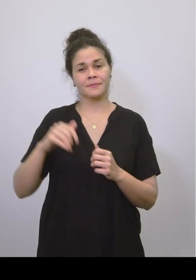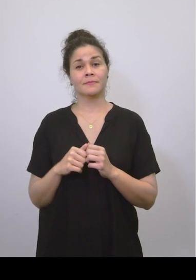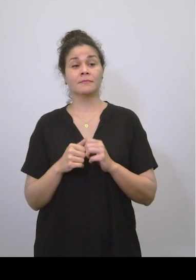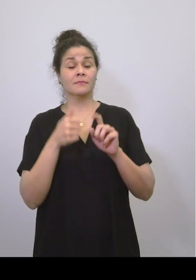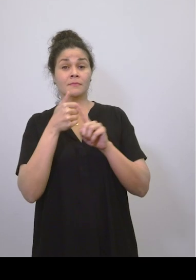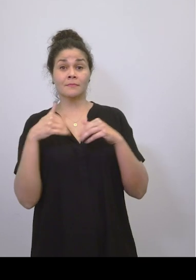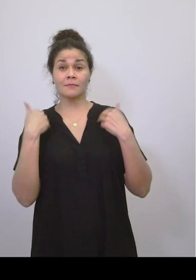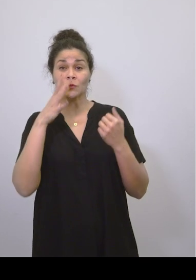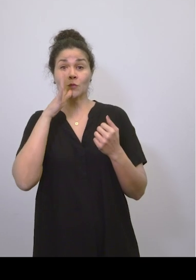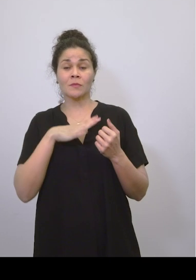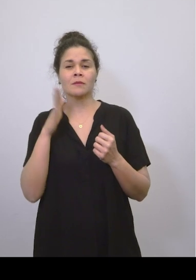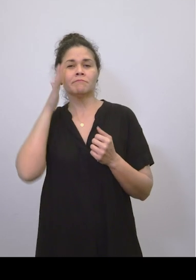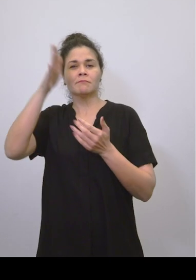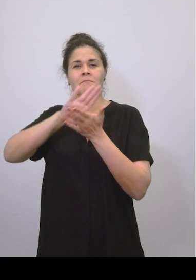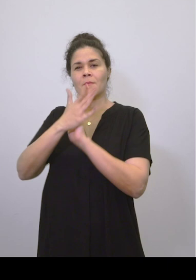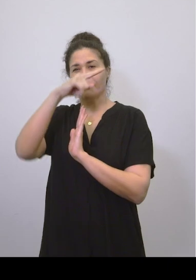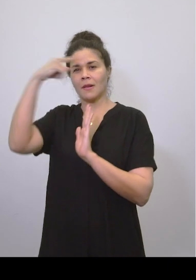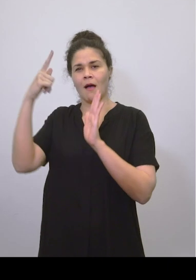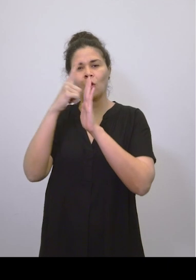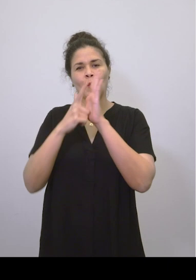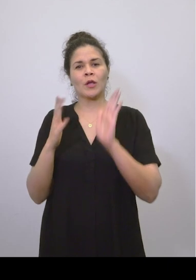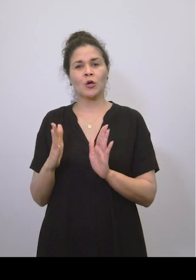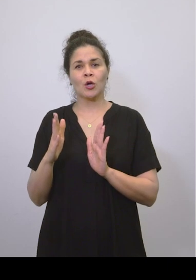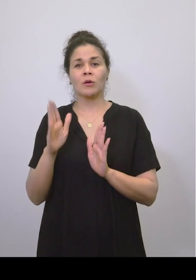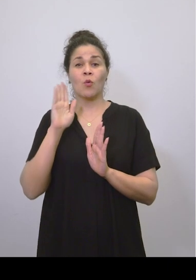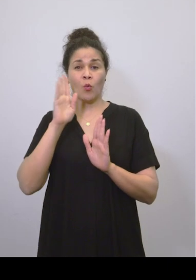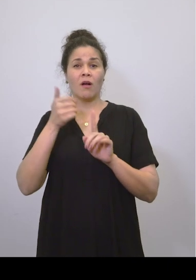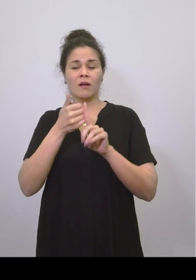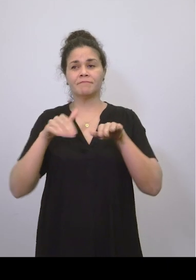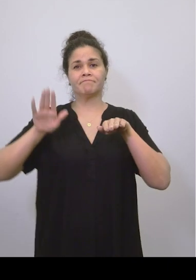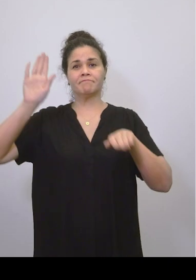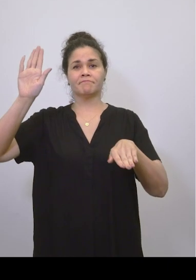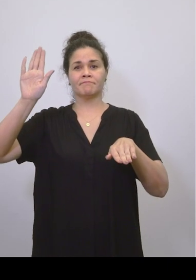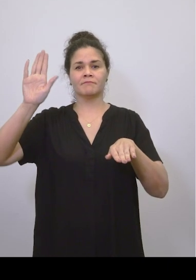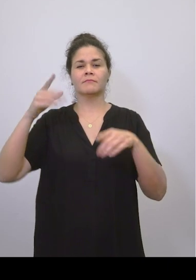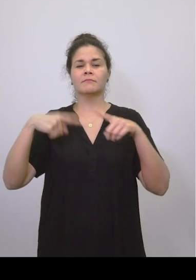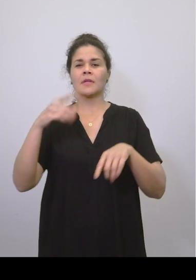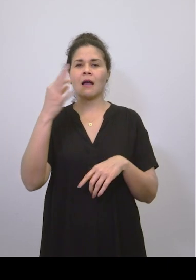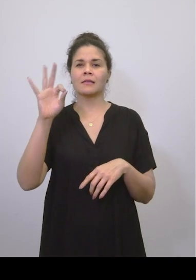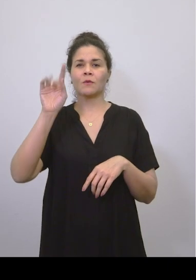who would later become the Black lawyer to testify in 1991